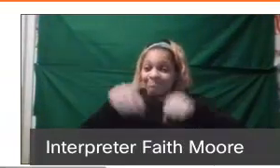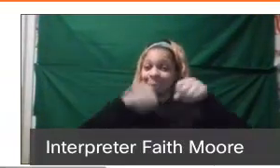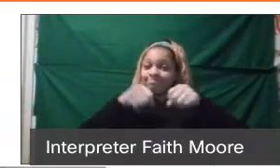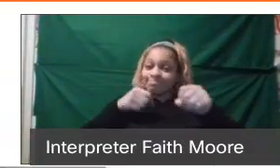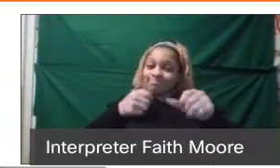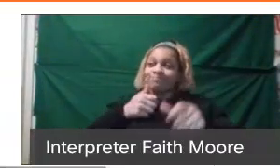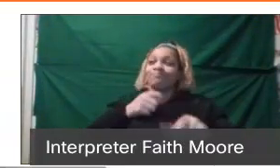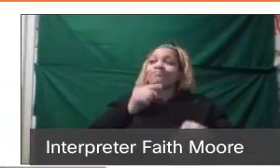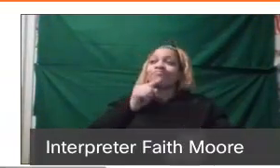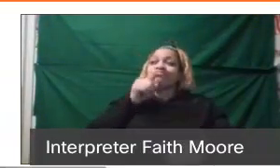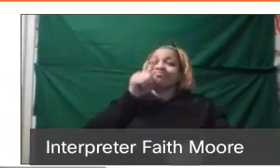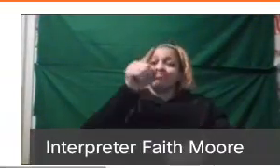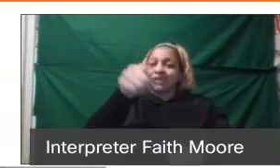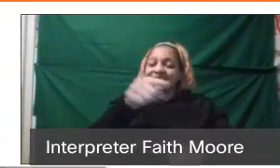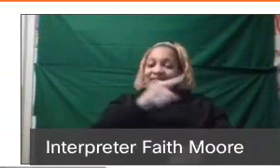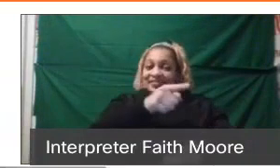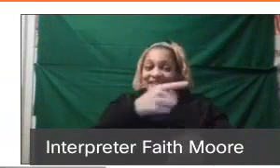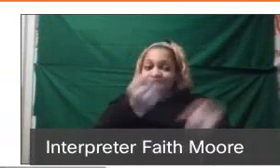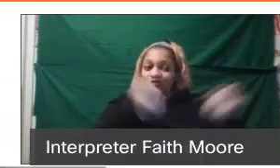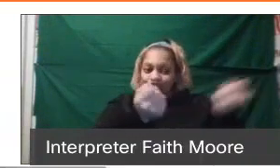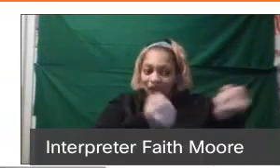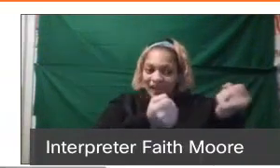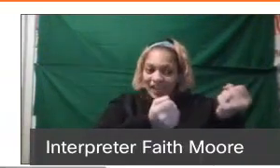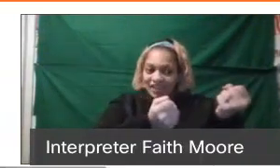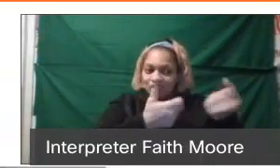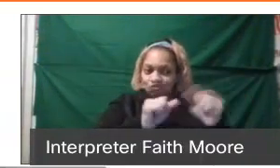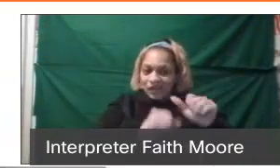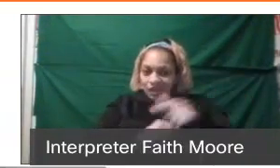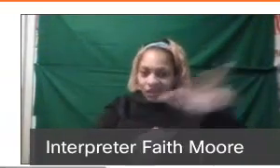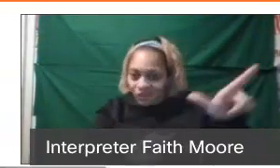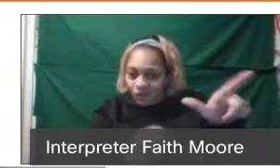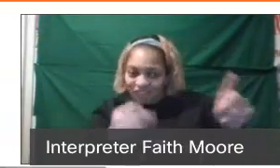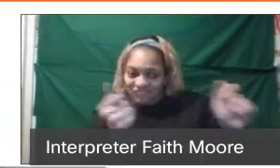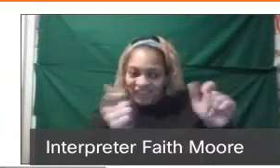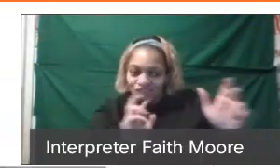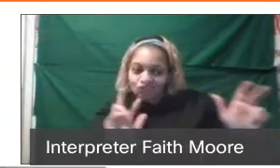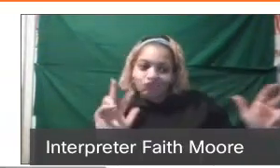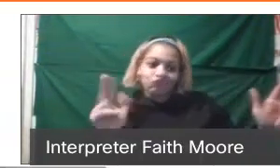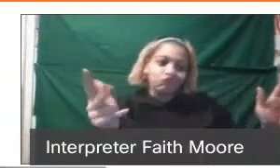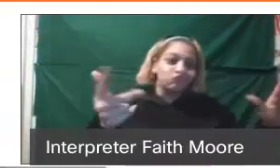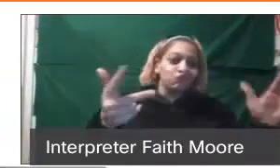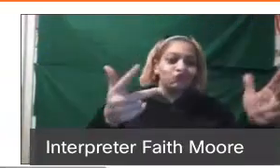This driver finds a gap in traffic and tries to make his turn real quick and then we have a collision right here in the crosswalk.